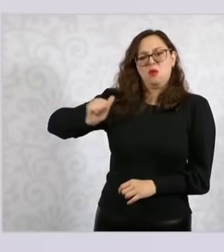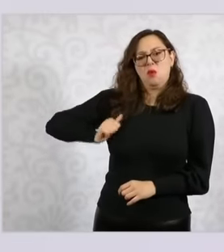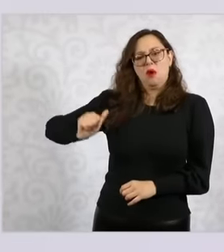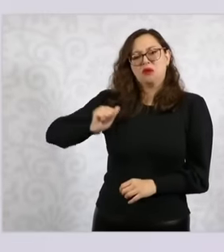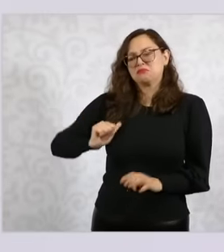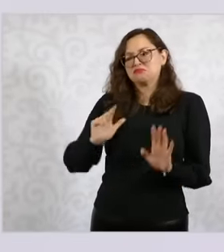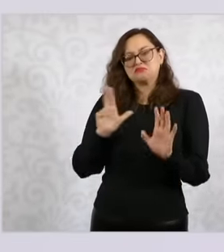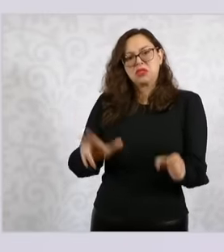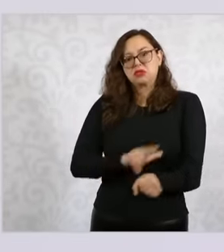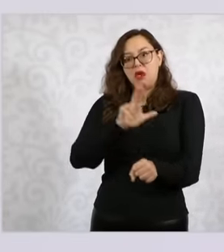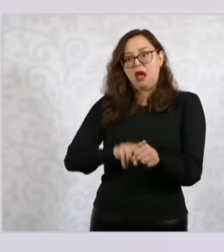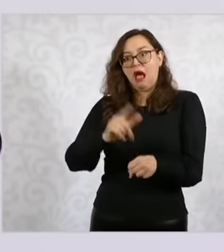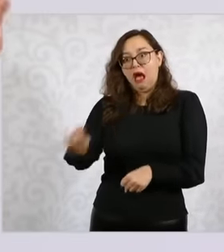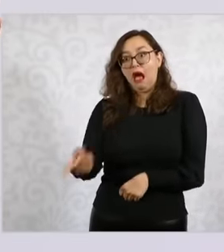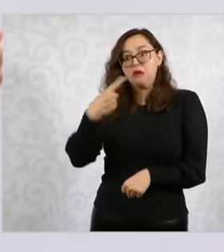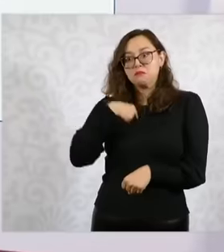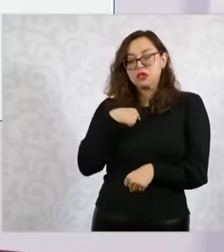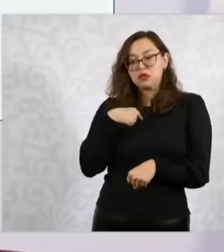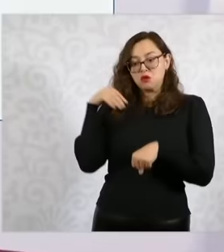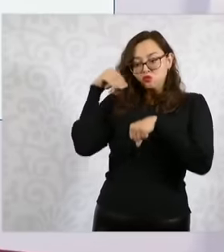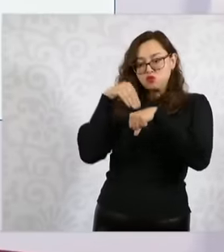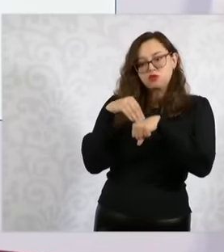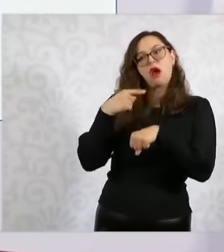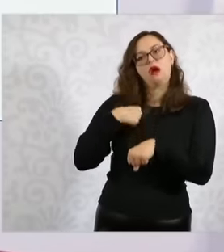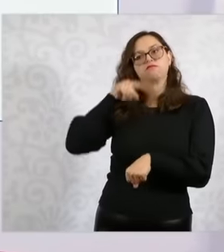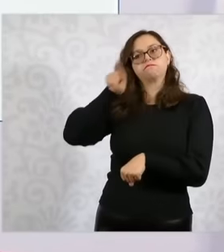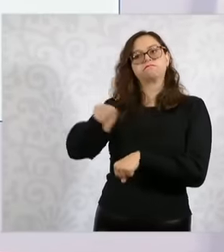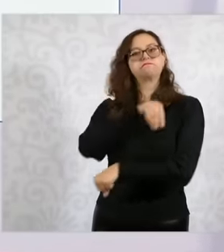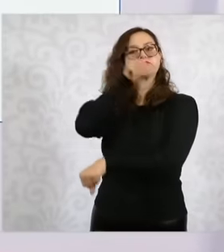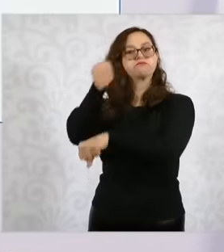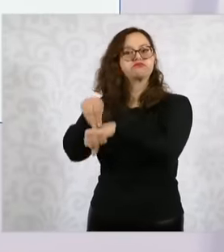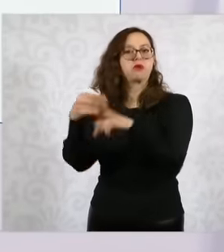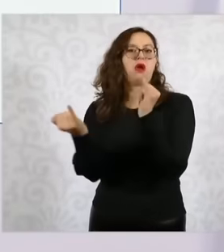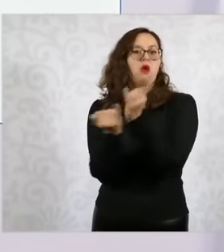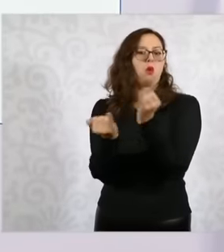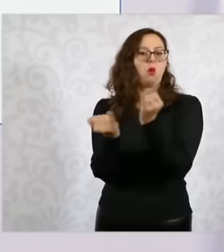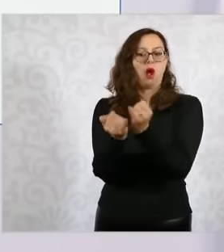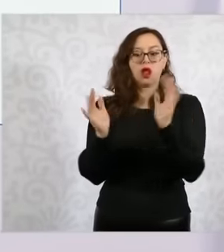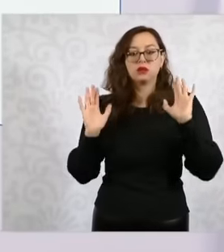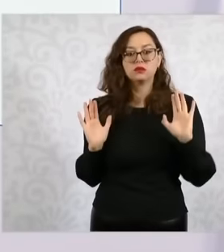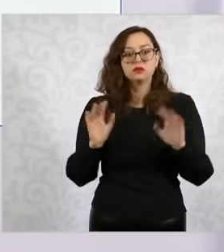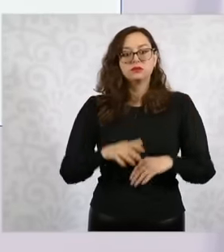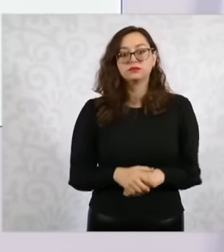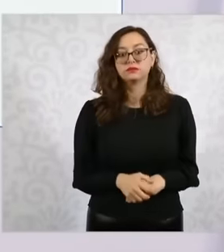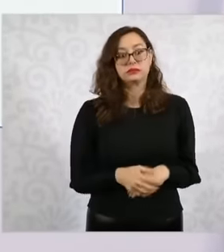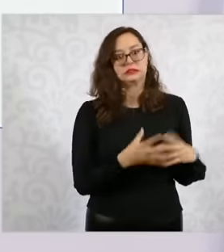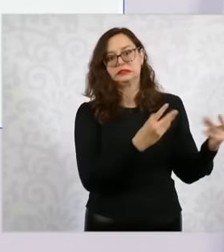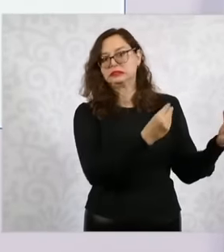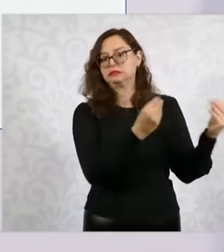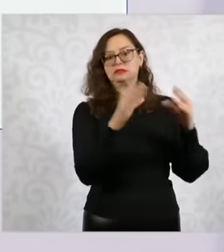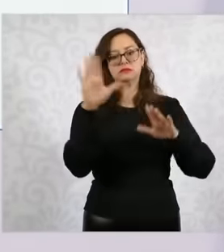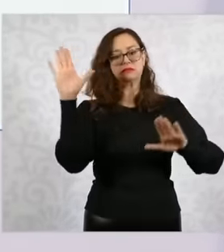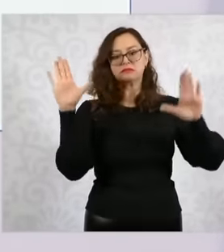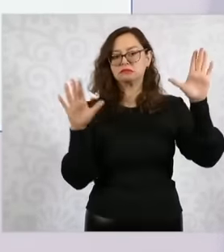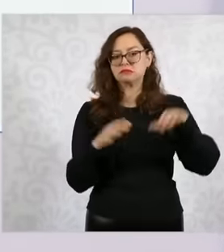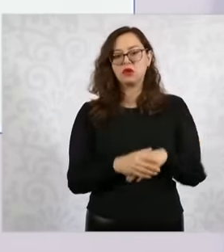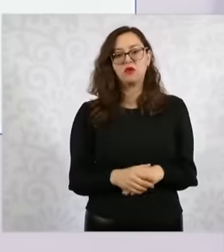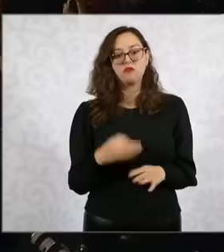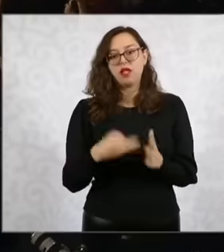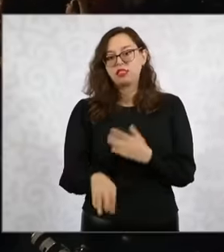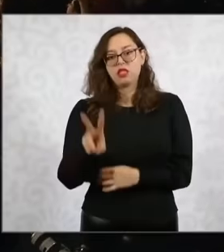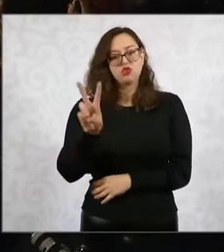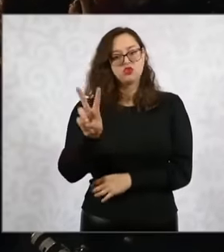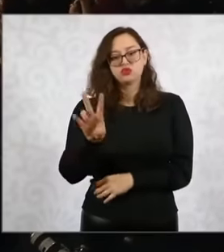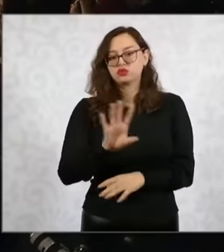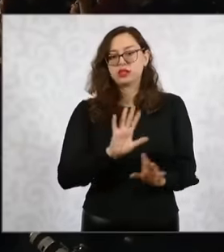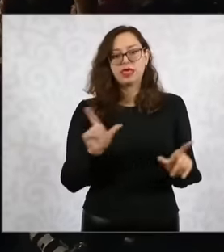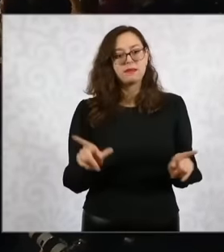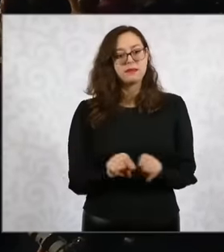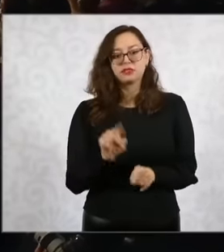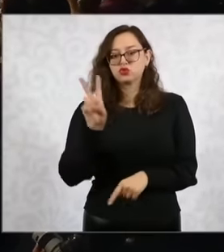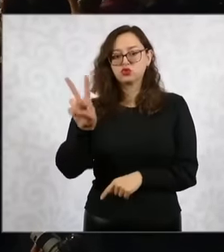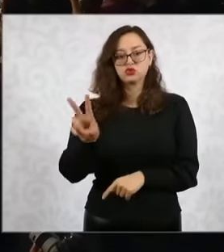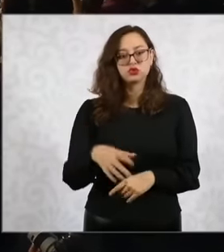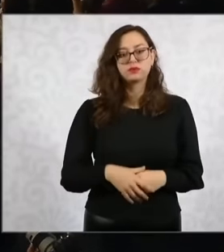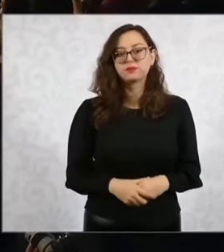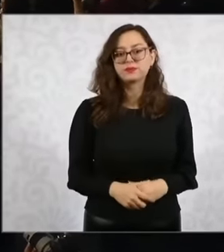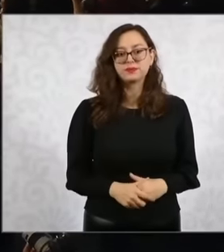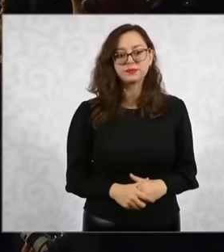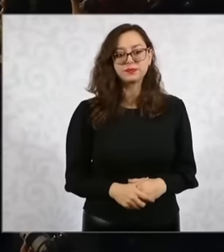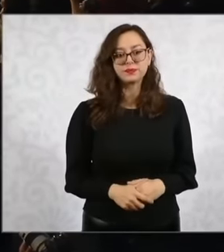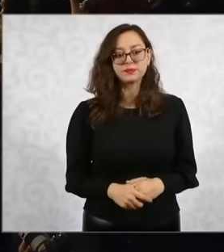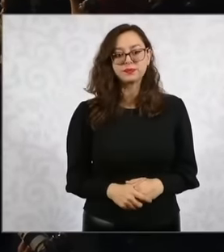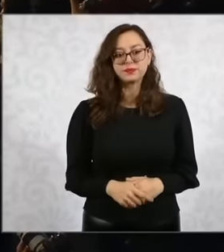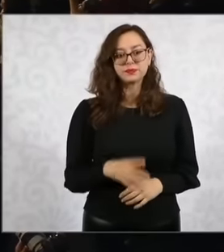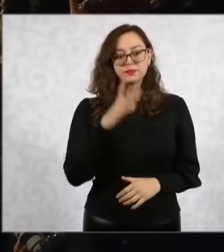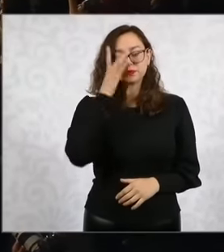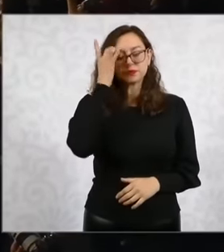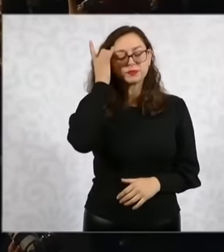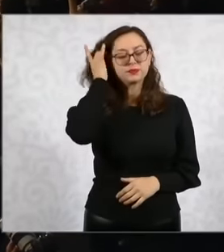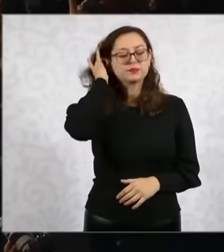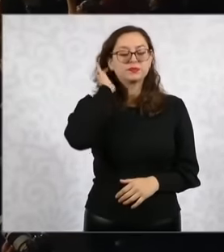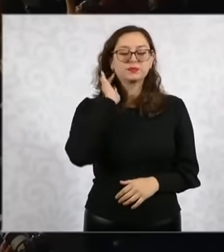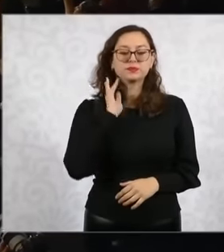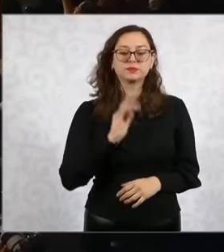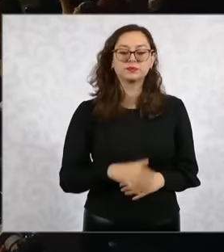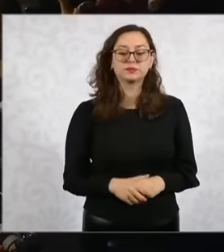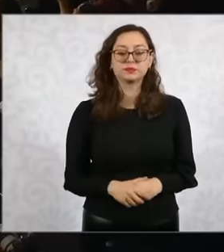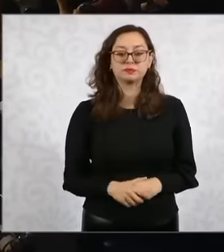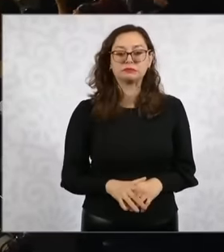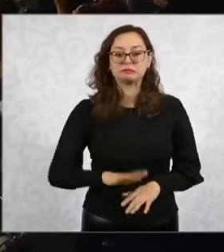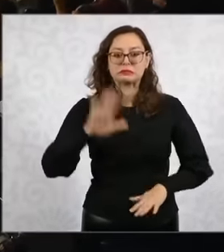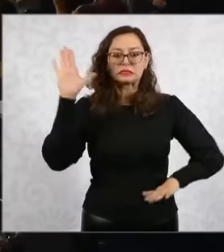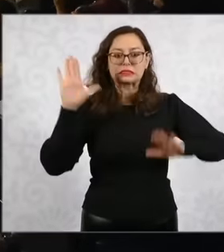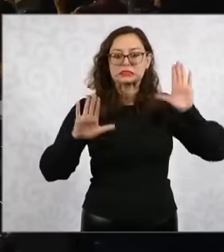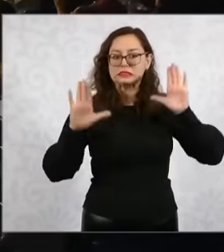Let's say that I have been doing it for a long time. Oh, there are too many, two are missing, two are not missing, let's see, let's see